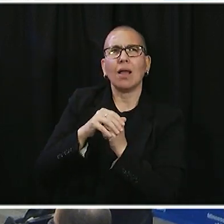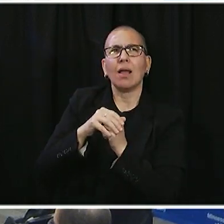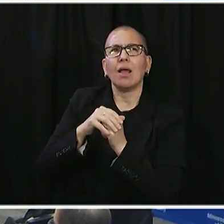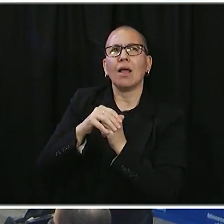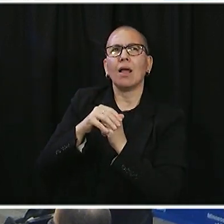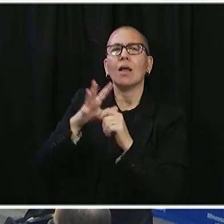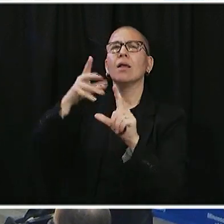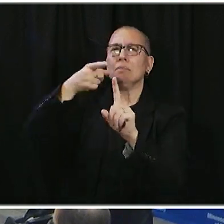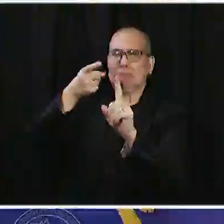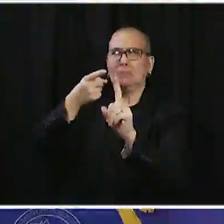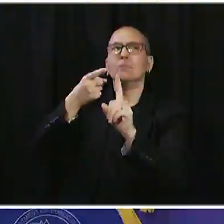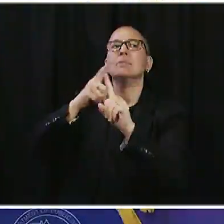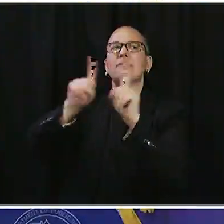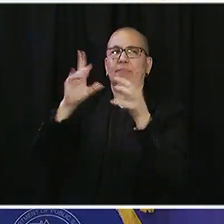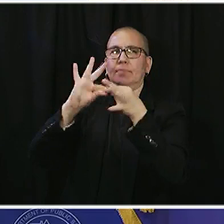≫ THOSE KITS? HOW MANY.